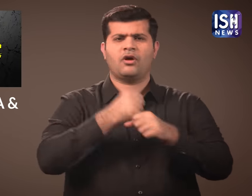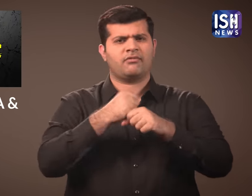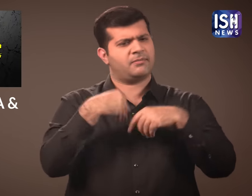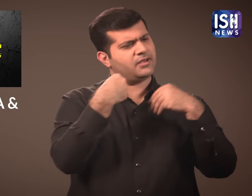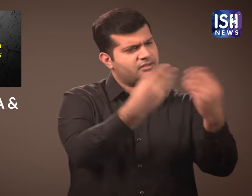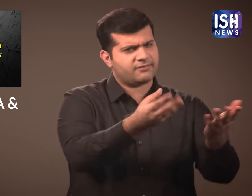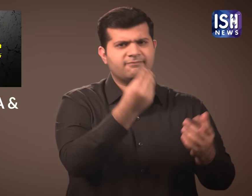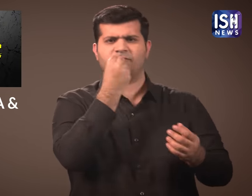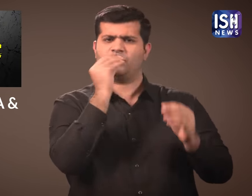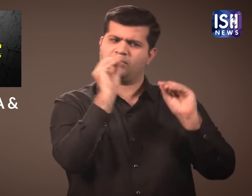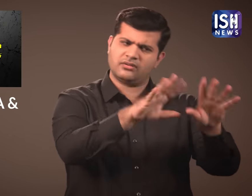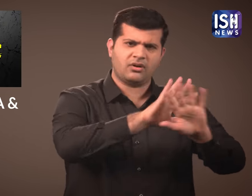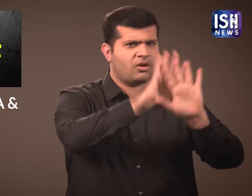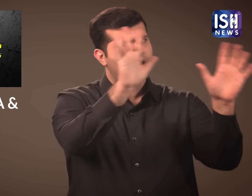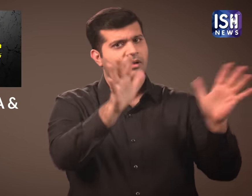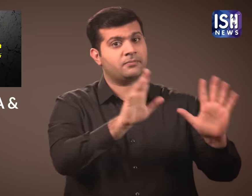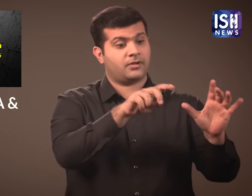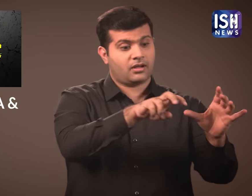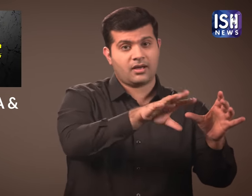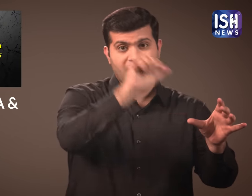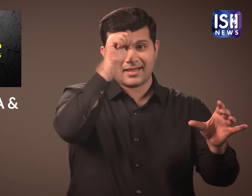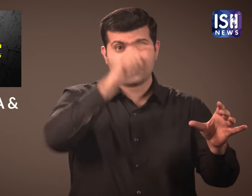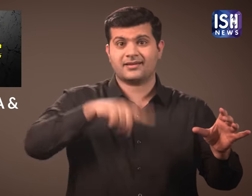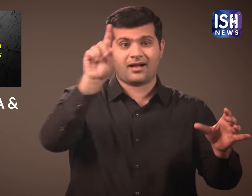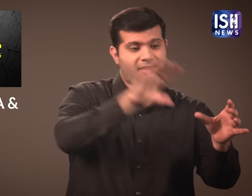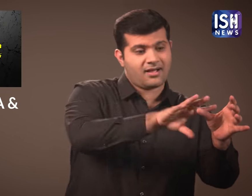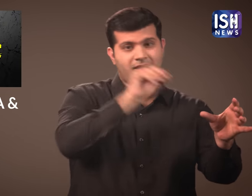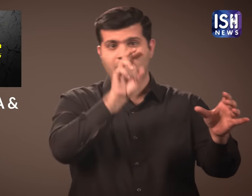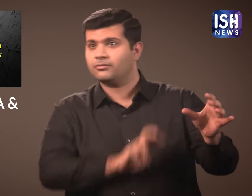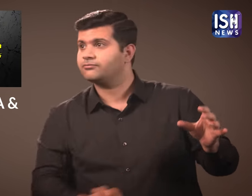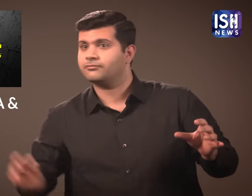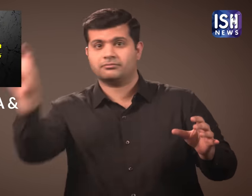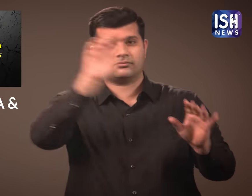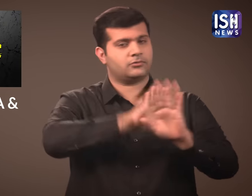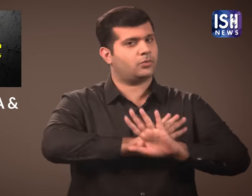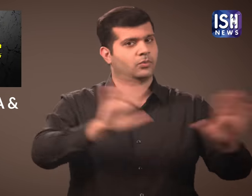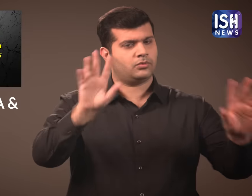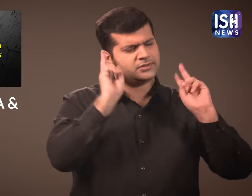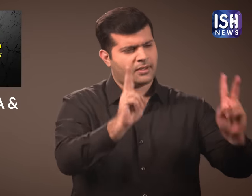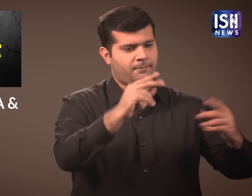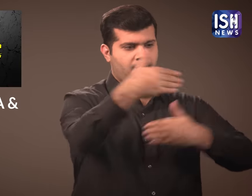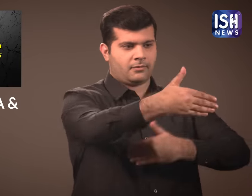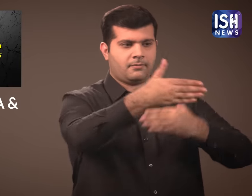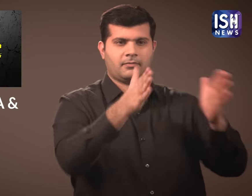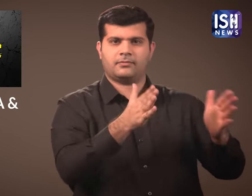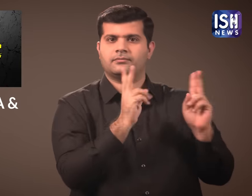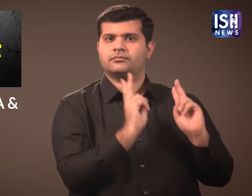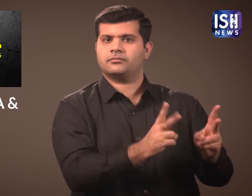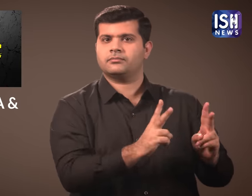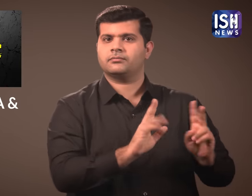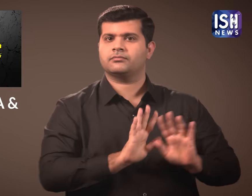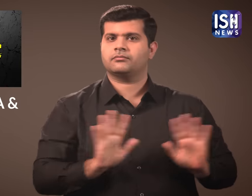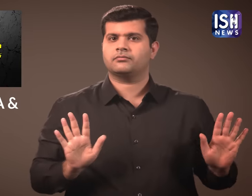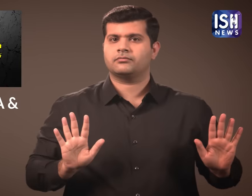The government will care for their food and other amenities but they aren't allowed to leave.